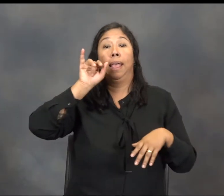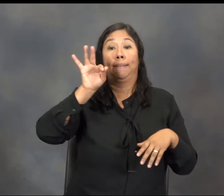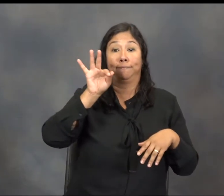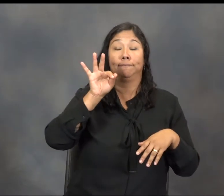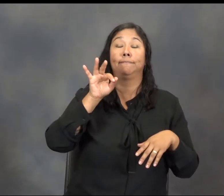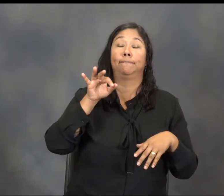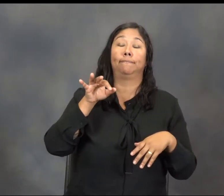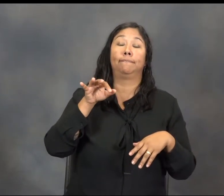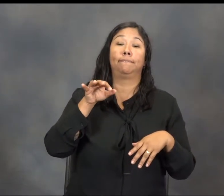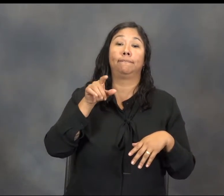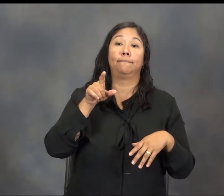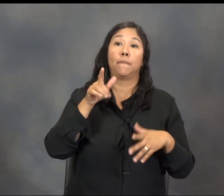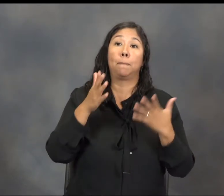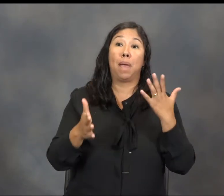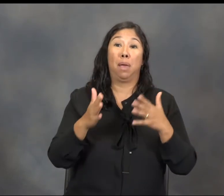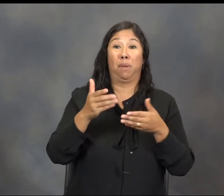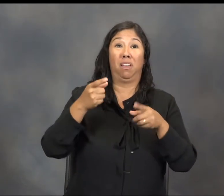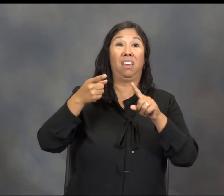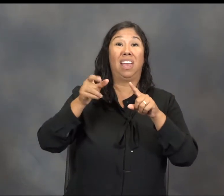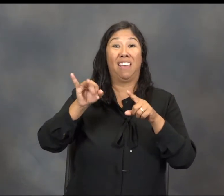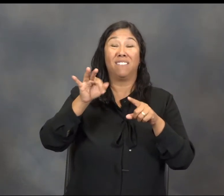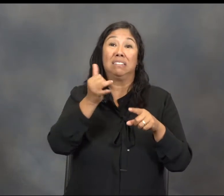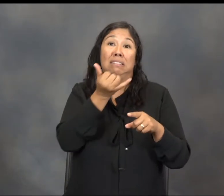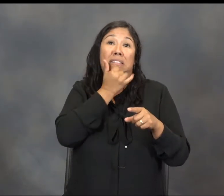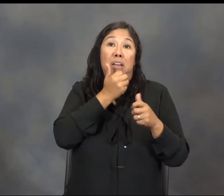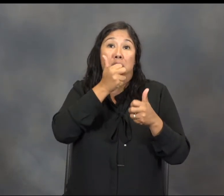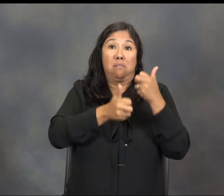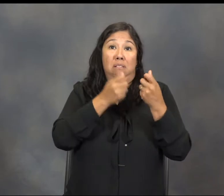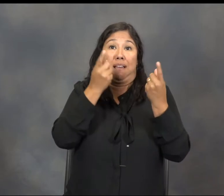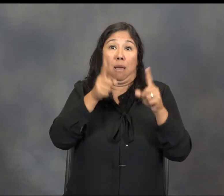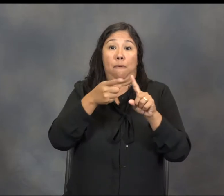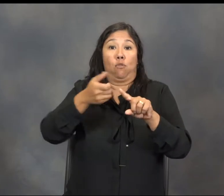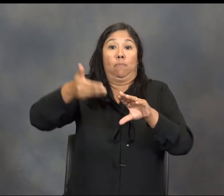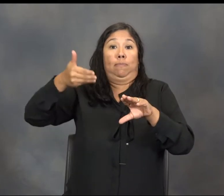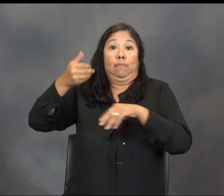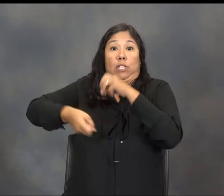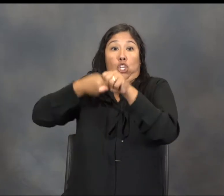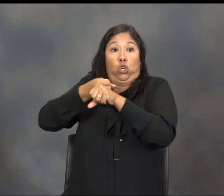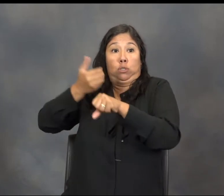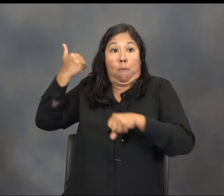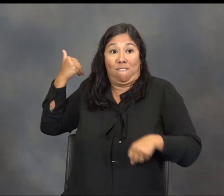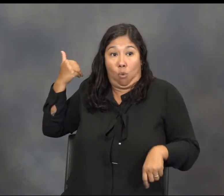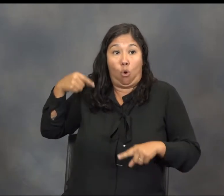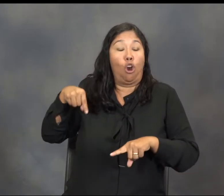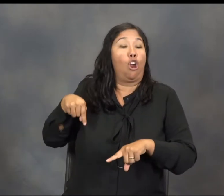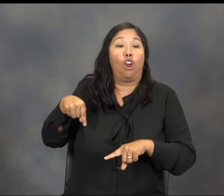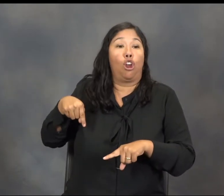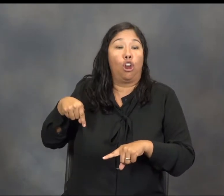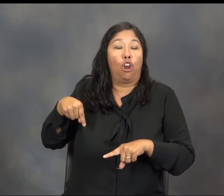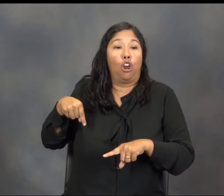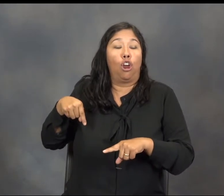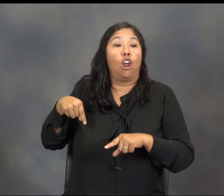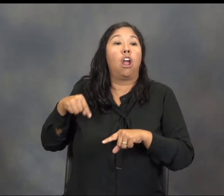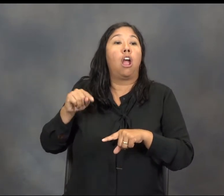because you know that's a lot of work to prepare several years worth of prior year or amended returns.